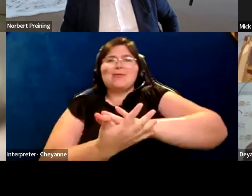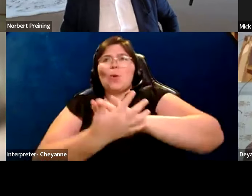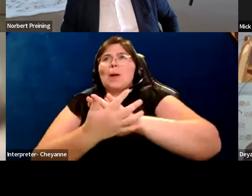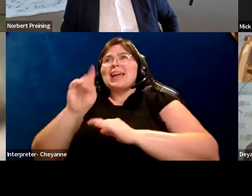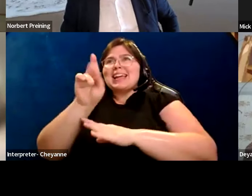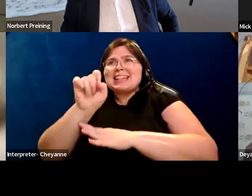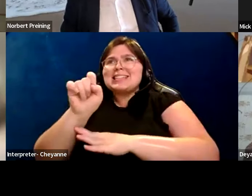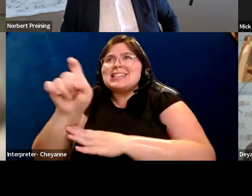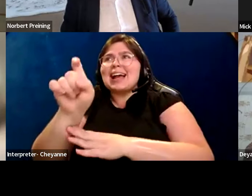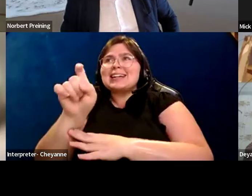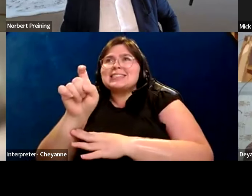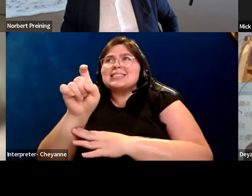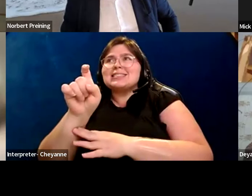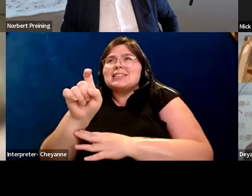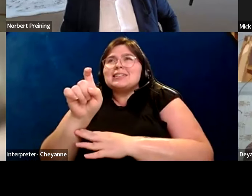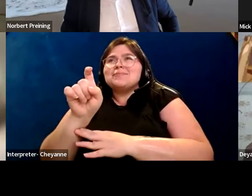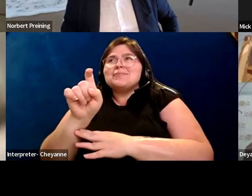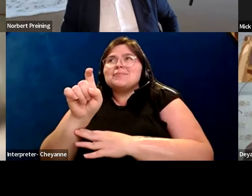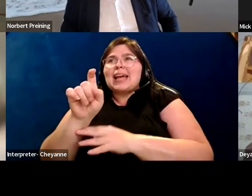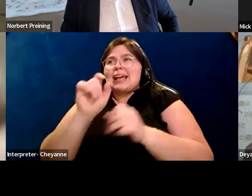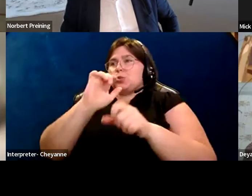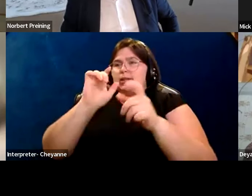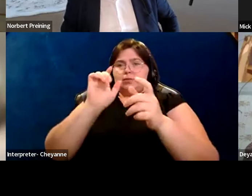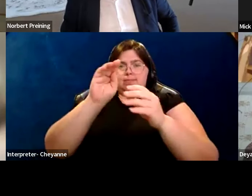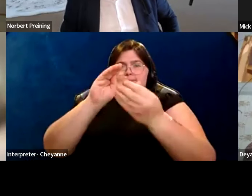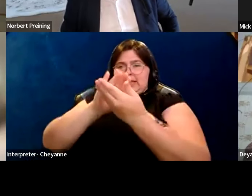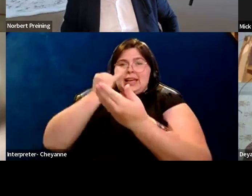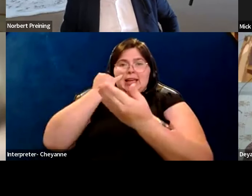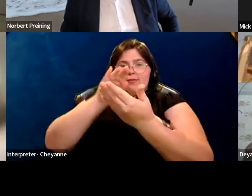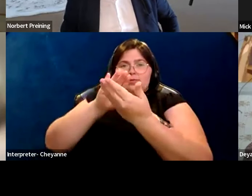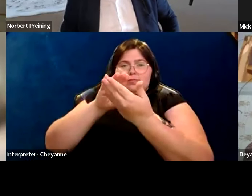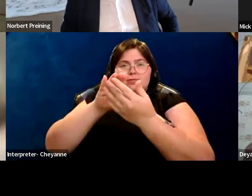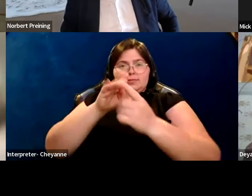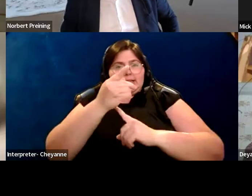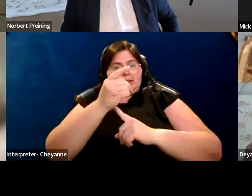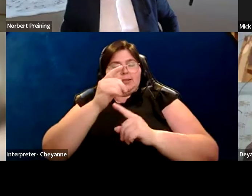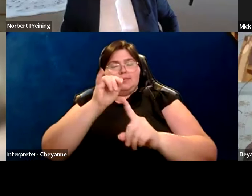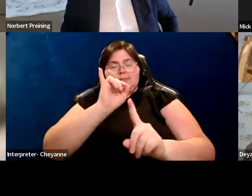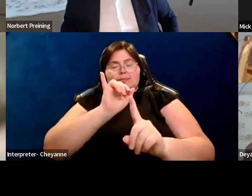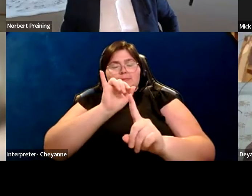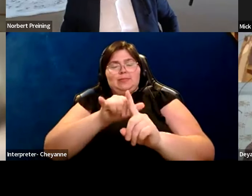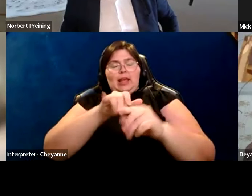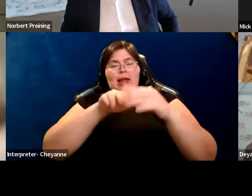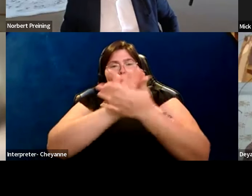transform into various other formats or work on particular devices.